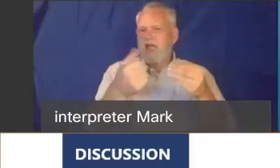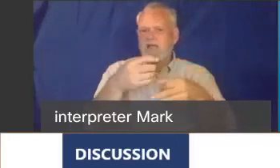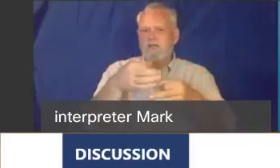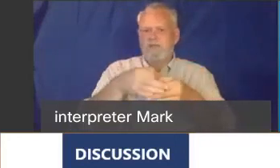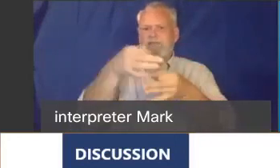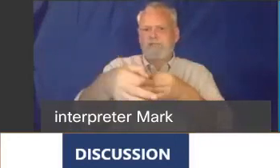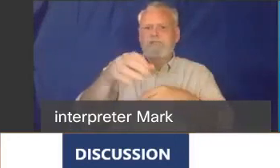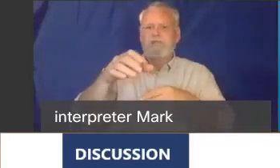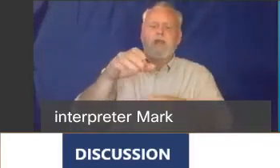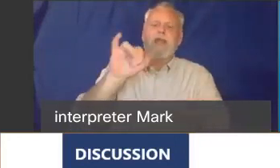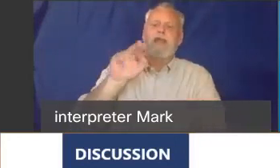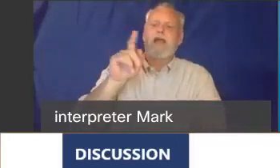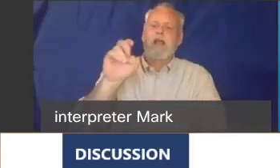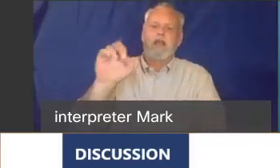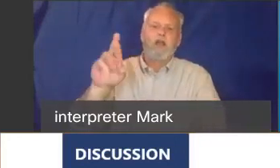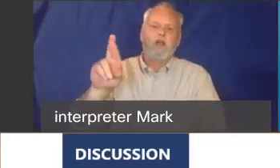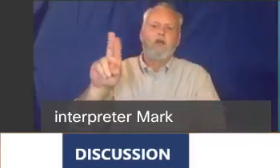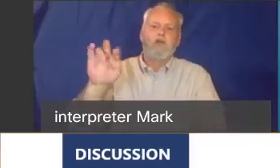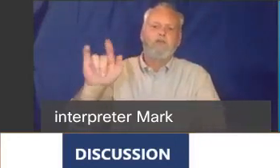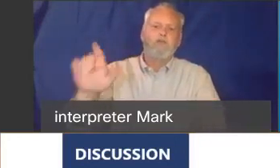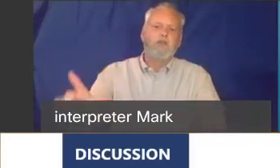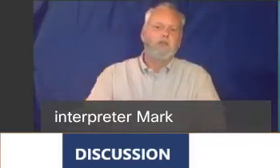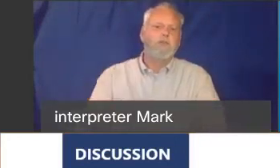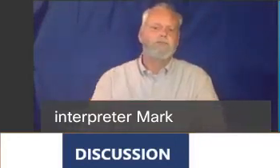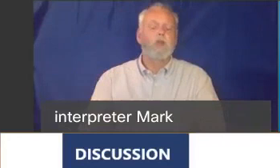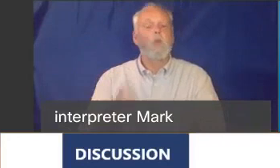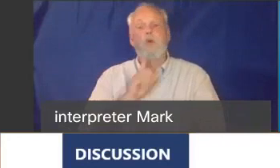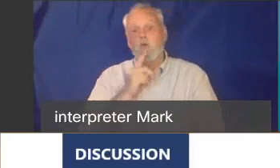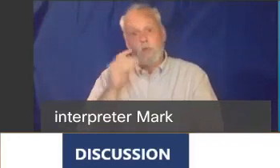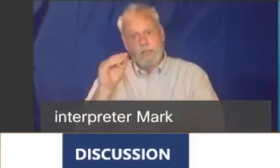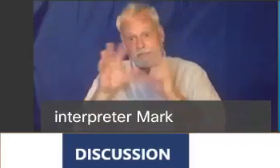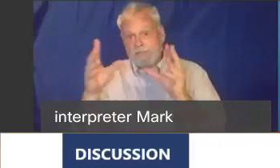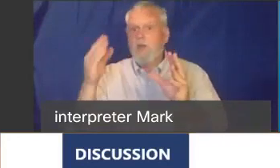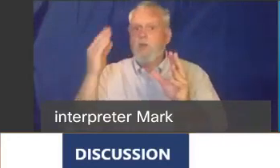So, something that we're really cognizant of is a long time to wait.